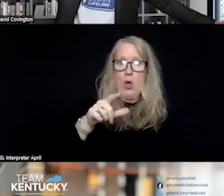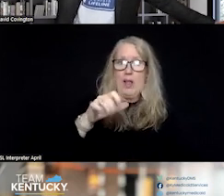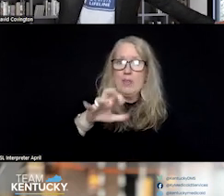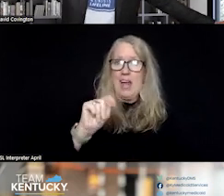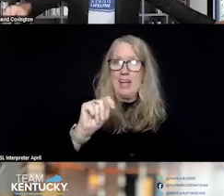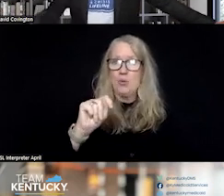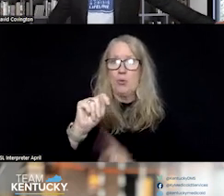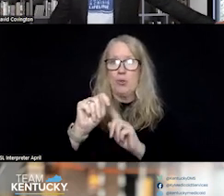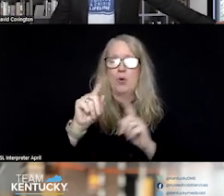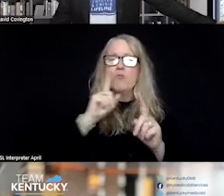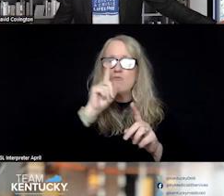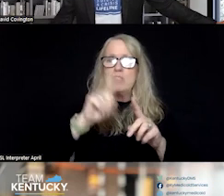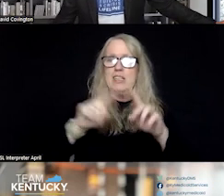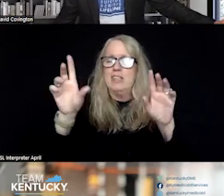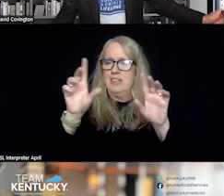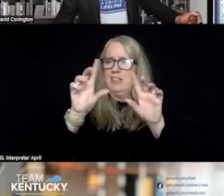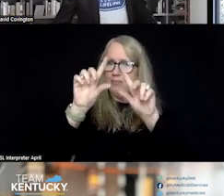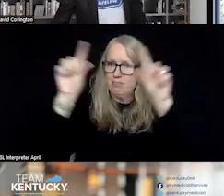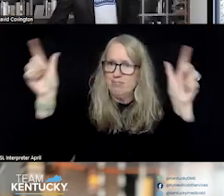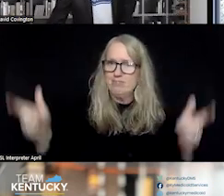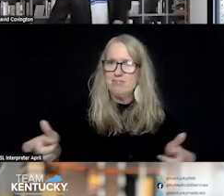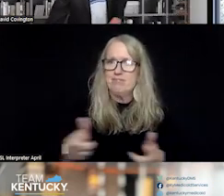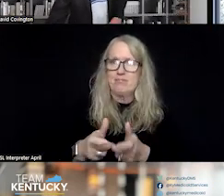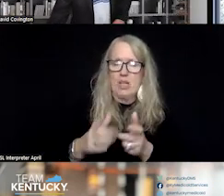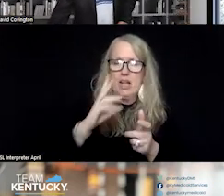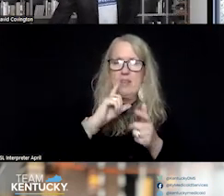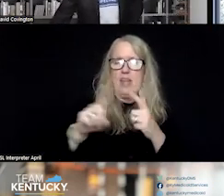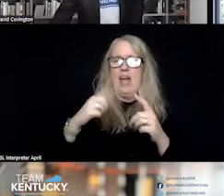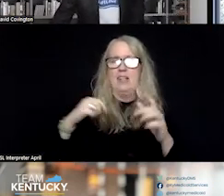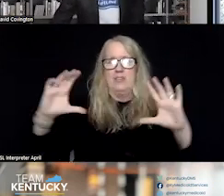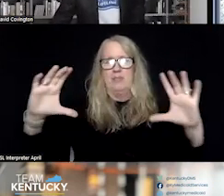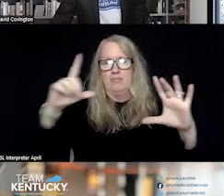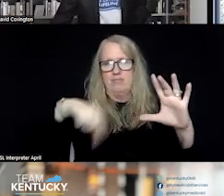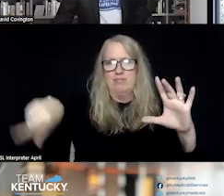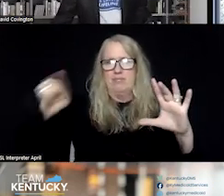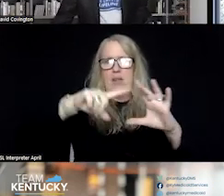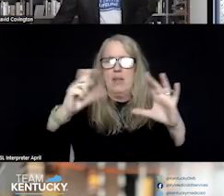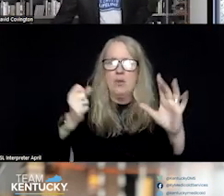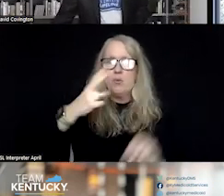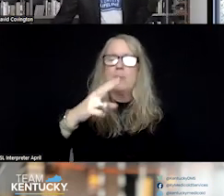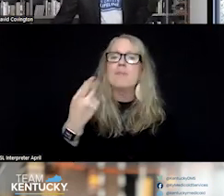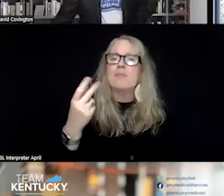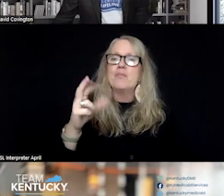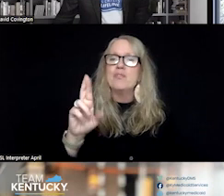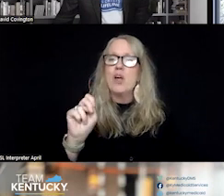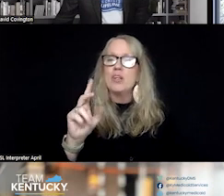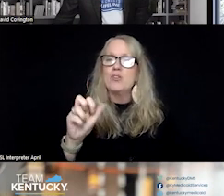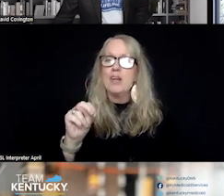THE LAKE THEY ARE THROWING OUT. YOU REFERENCED THE COMMUNITY THAT WAS BUILT